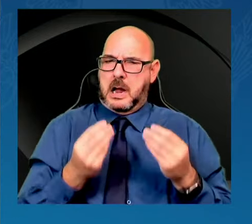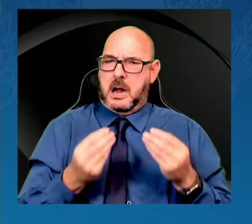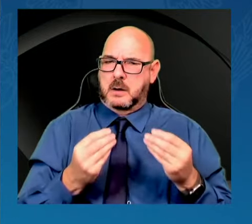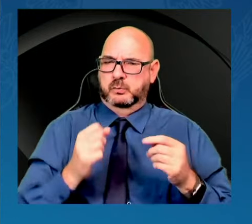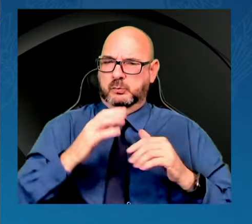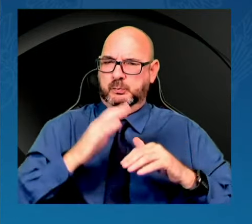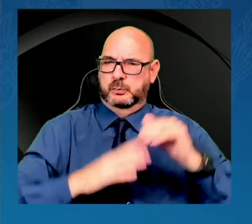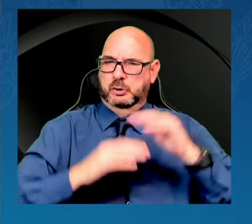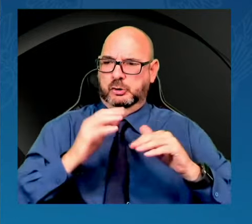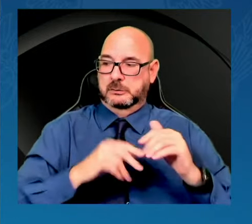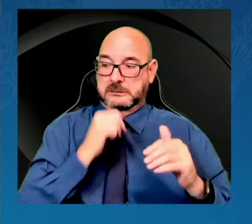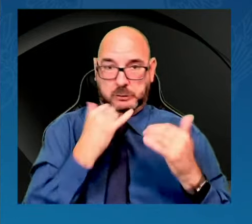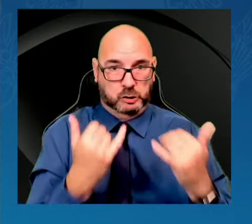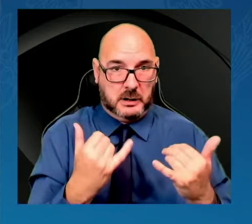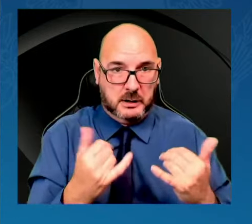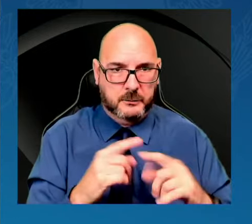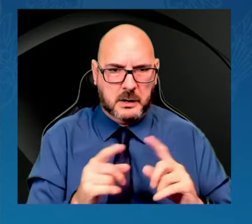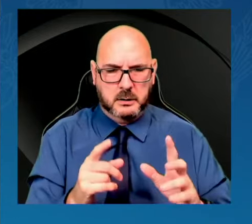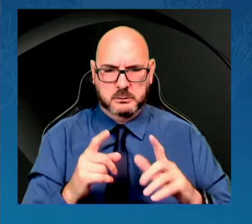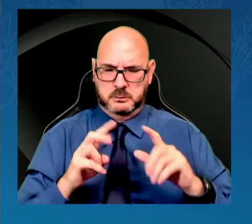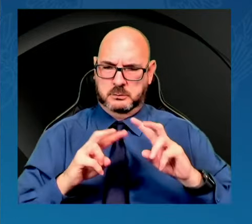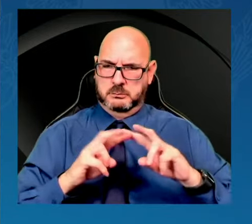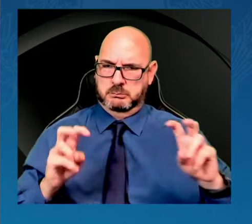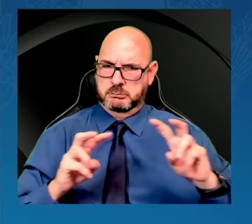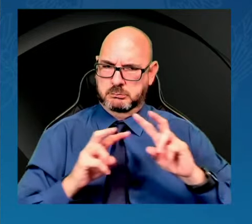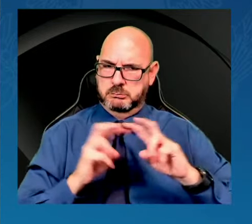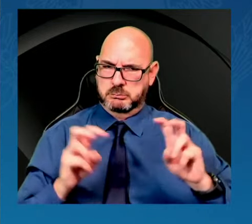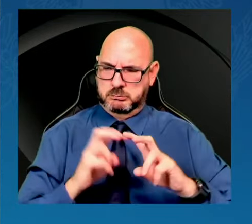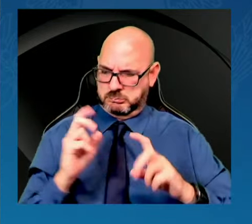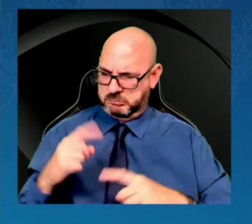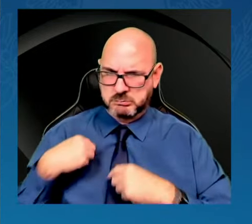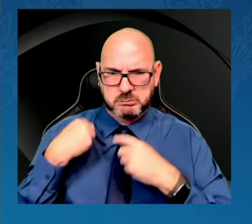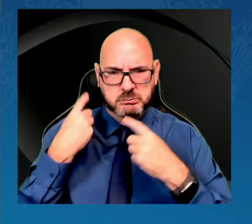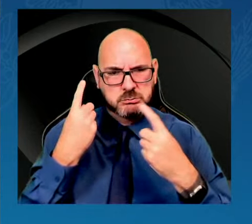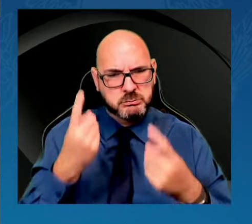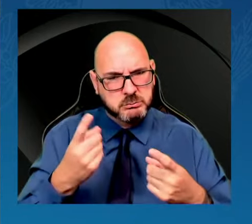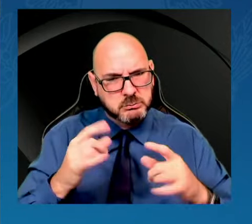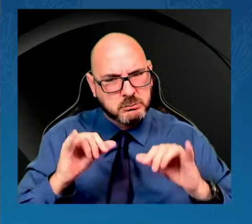what we have been doing to understand that some of it just hasn't been very smart,